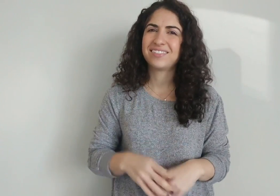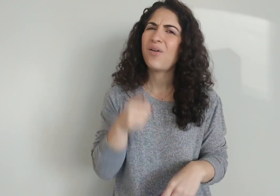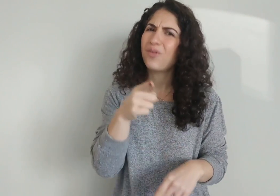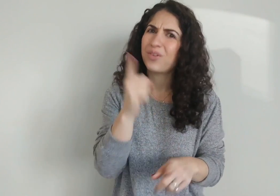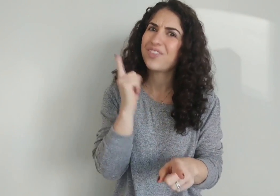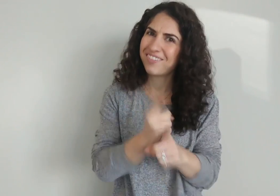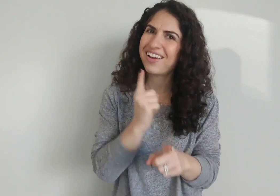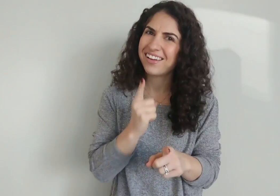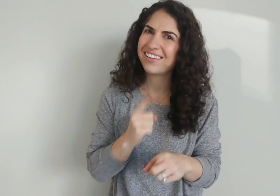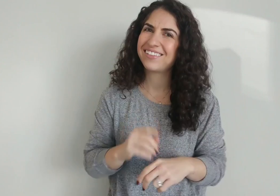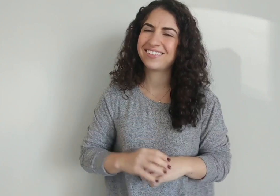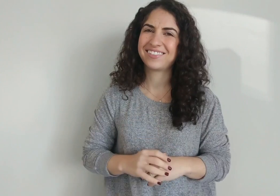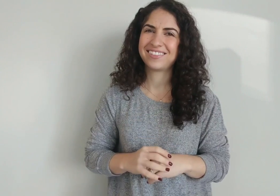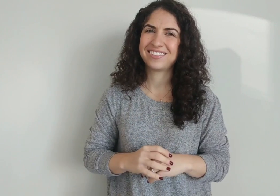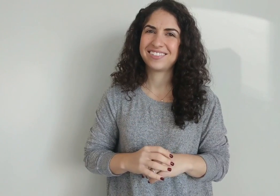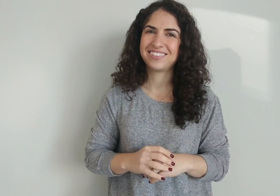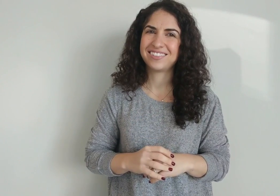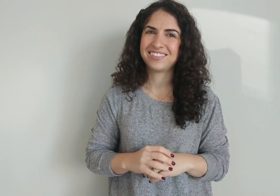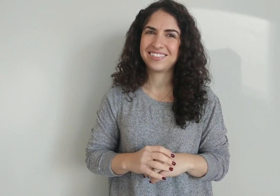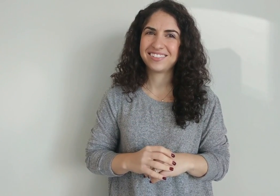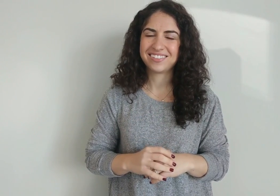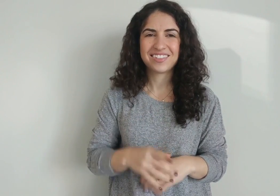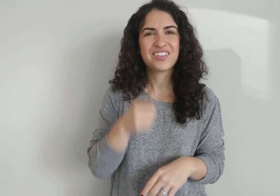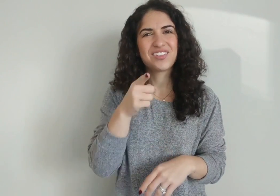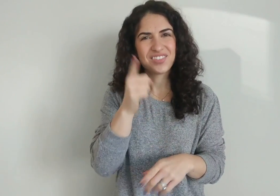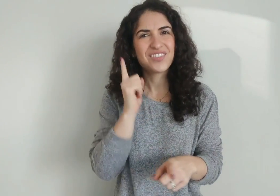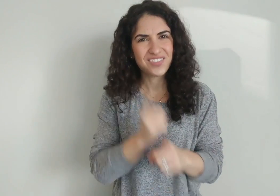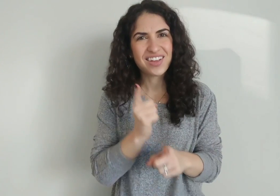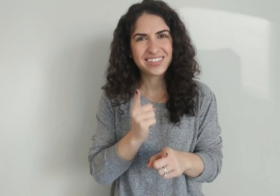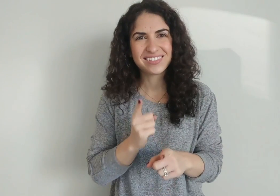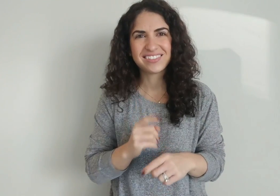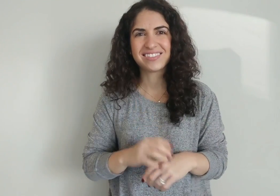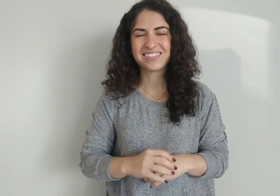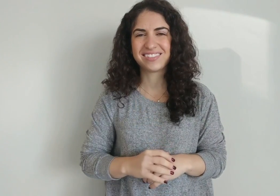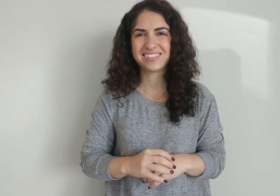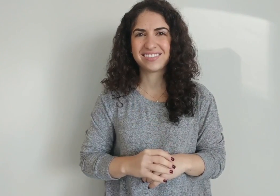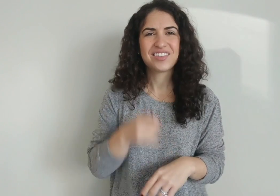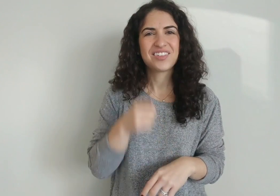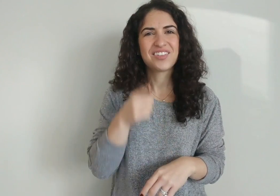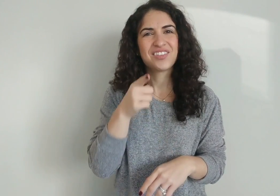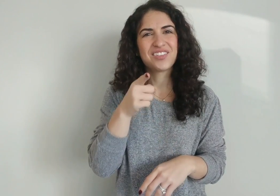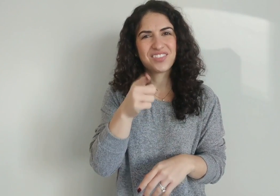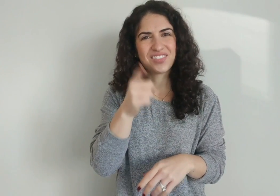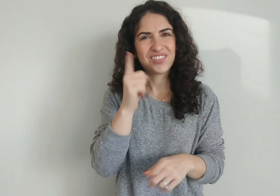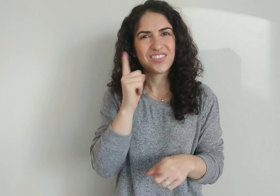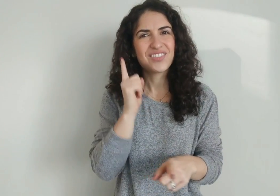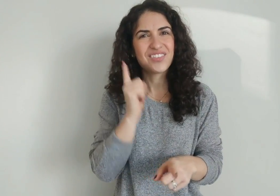"You're right!" "You're correct."